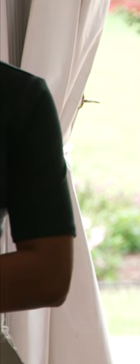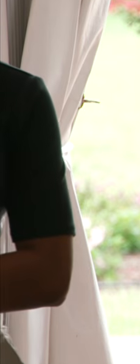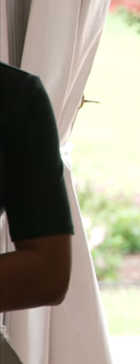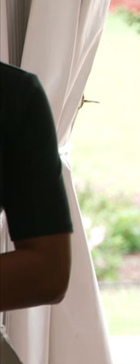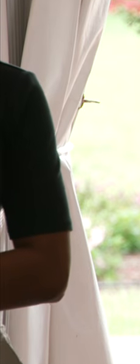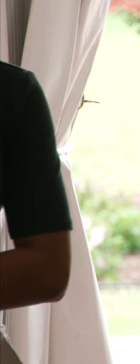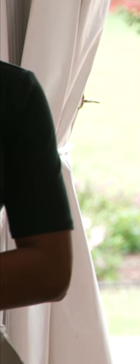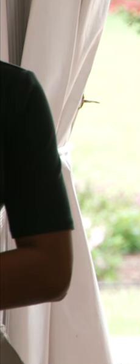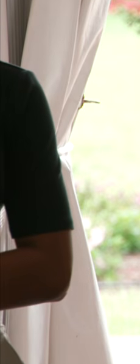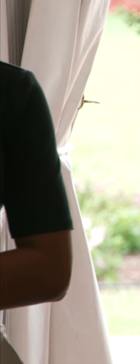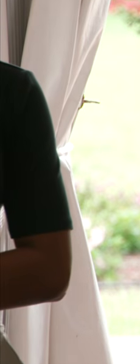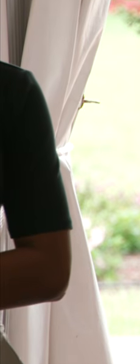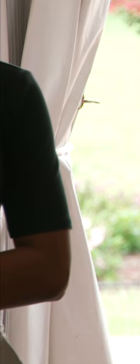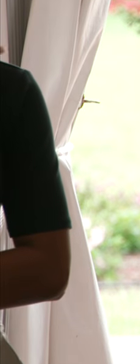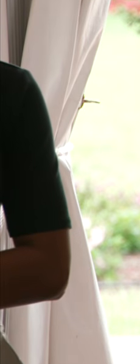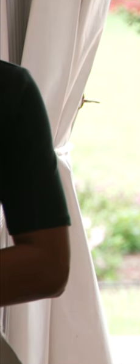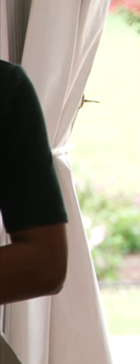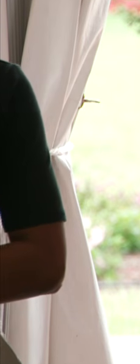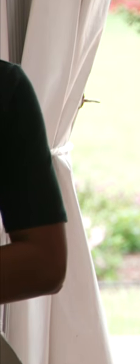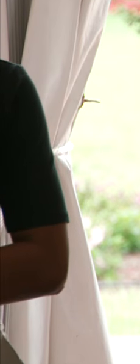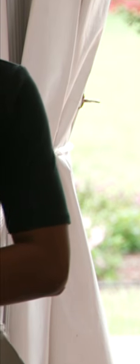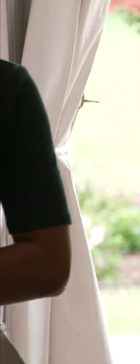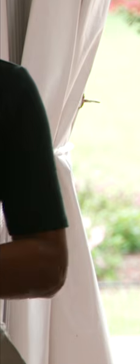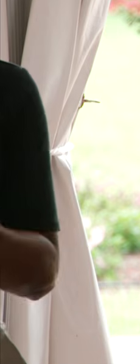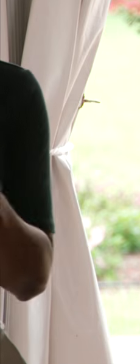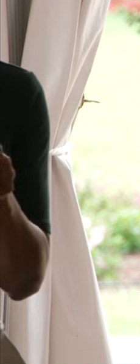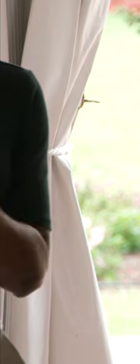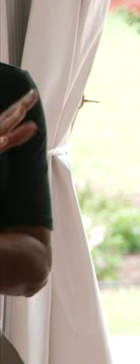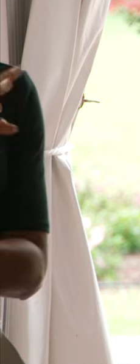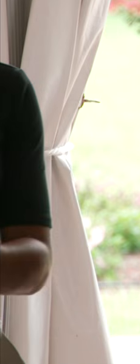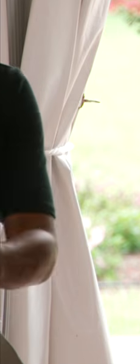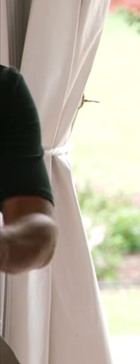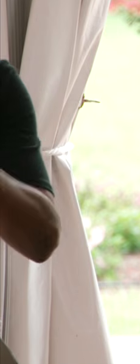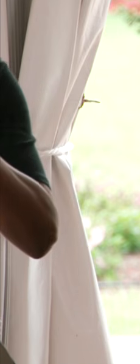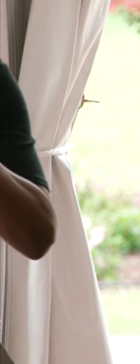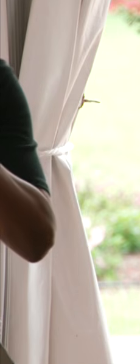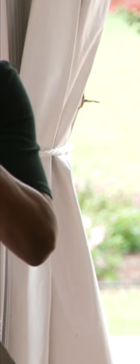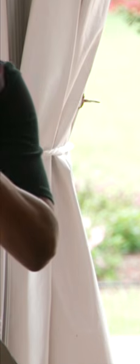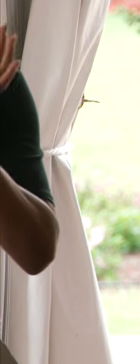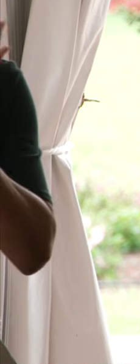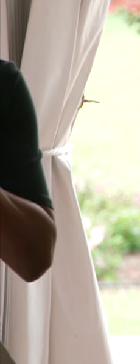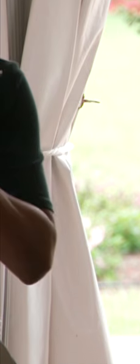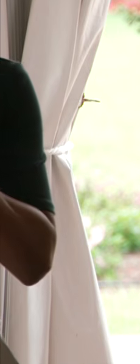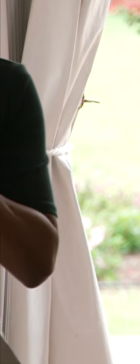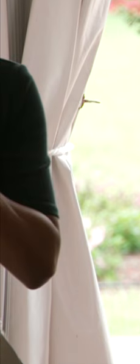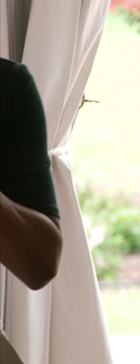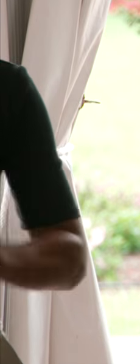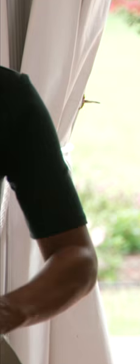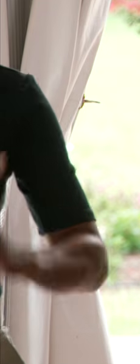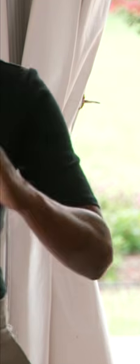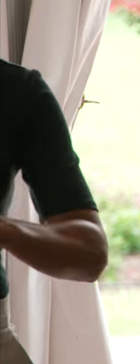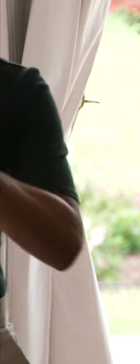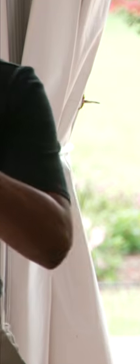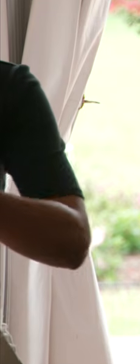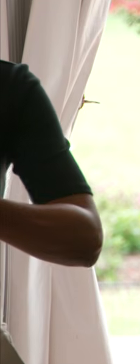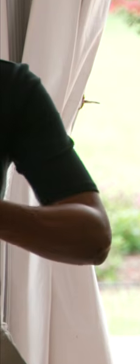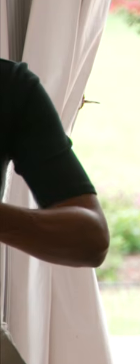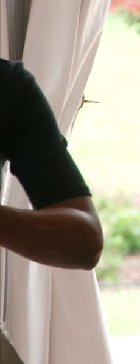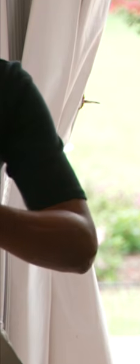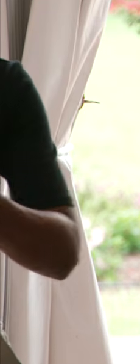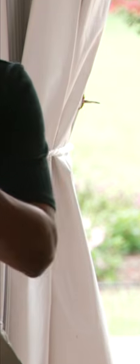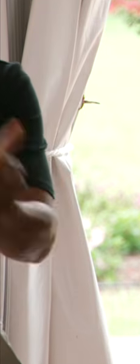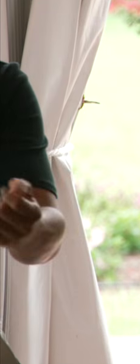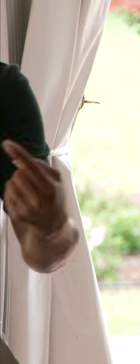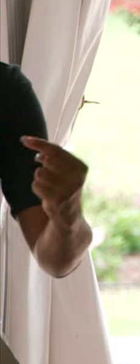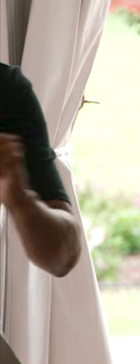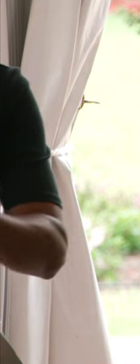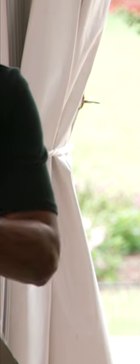the strict obligation to protect participants from harm, ensuring we maximize possible